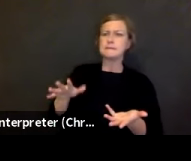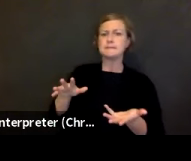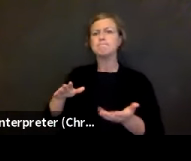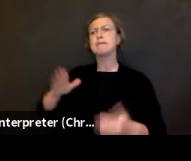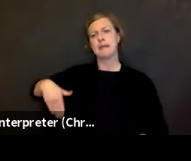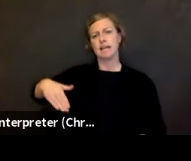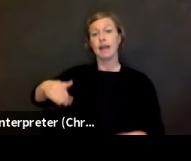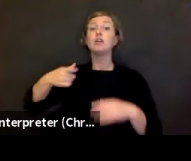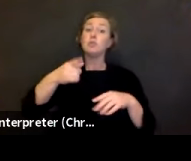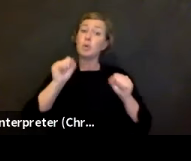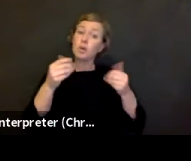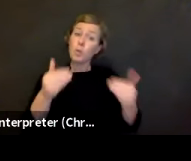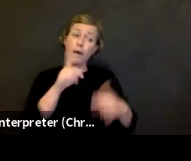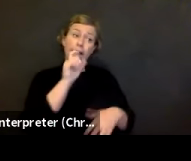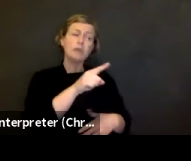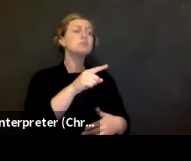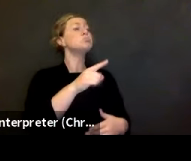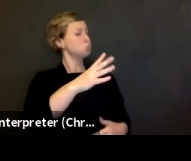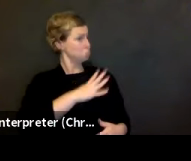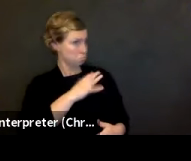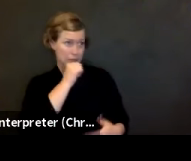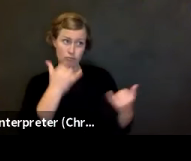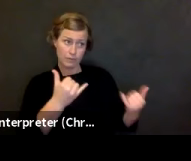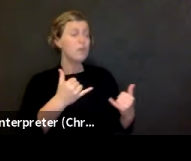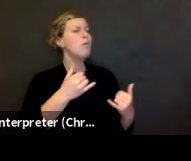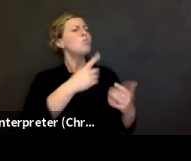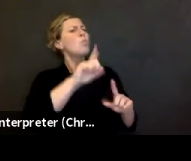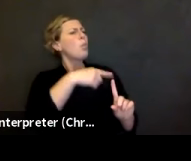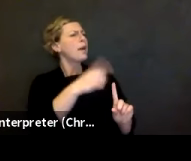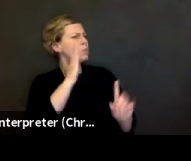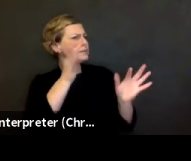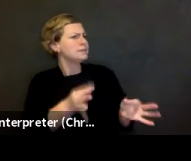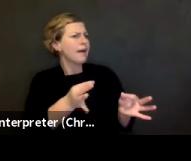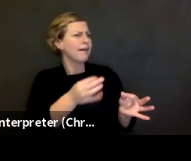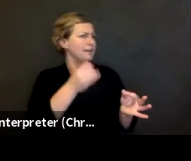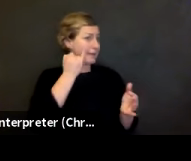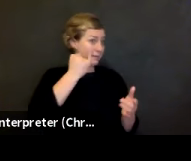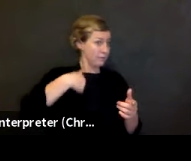legislators and staff might not be prepared to say their commitment in the meeting but you can ask when you can expect an